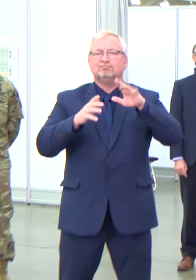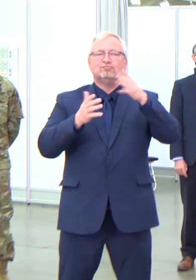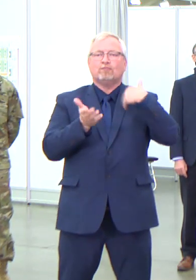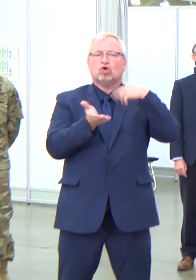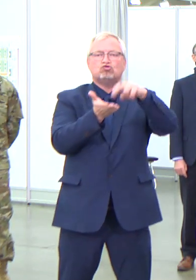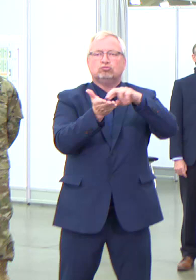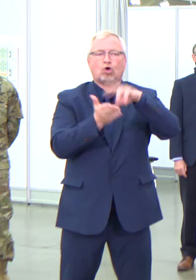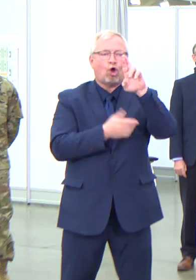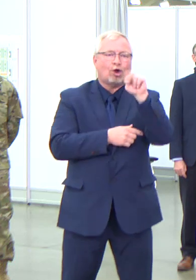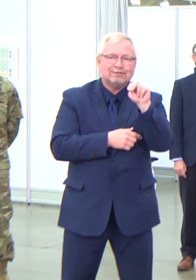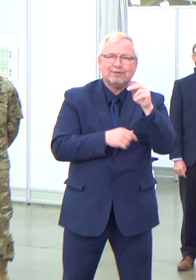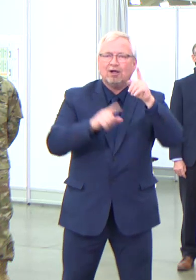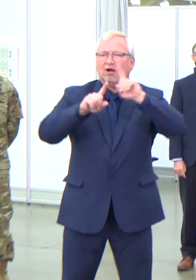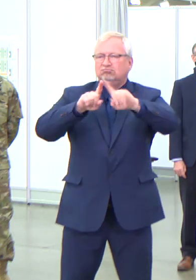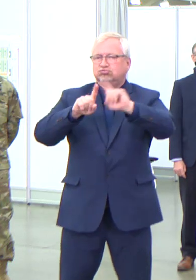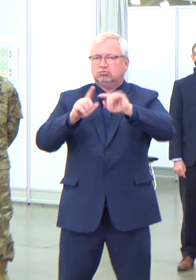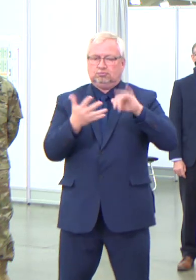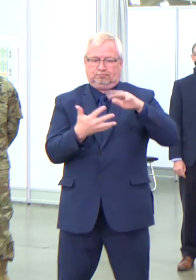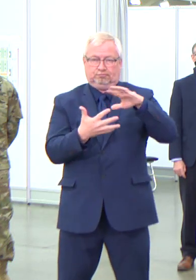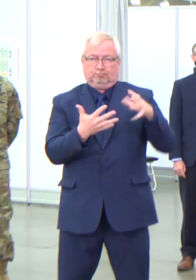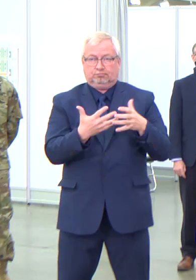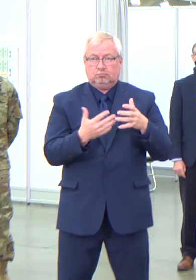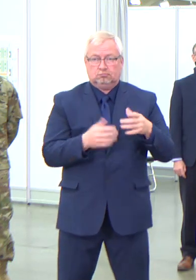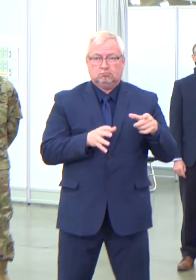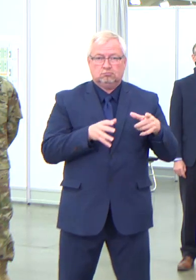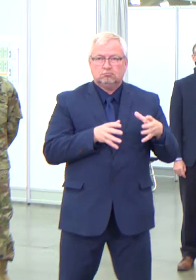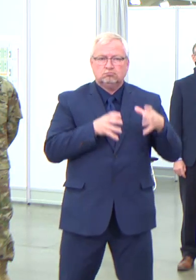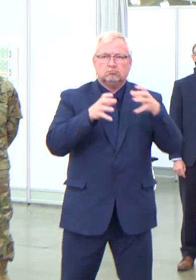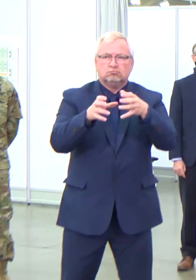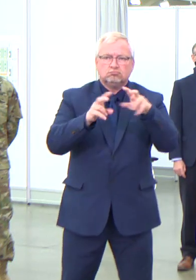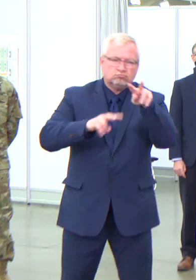and registered nurses from major hospital systems who will be tasked with providing on site medical